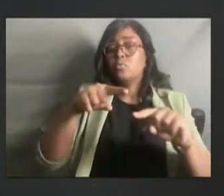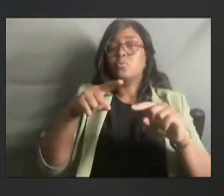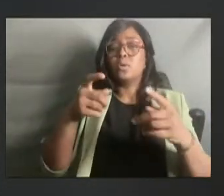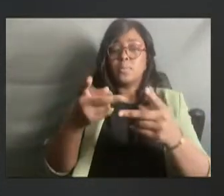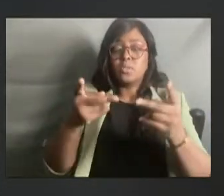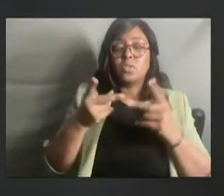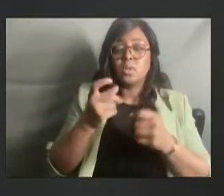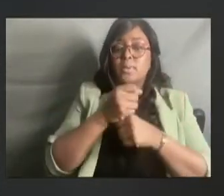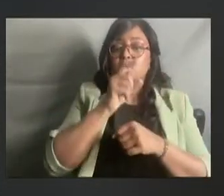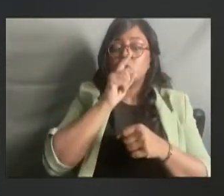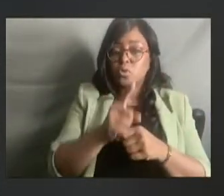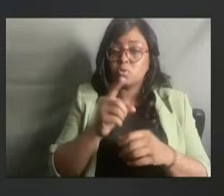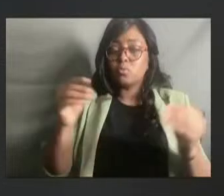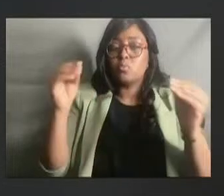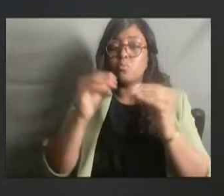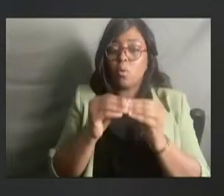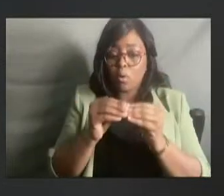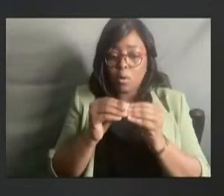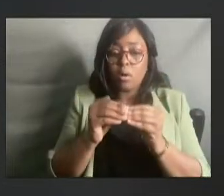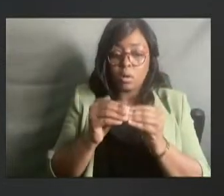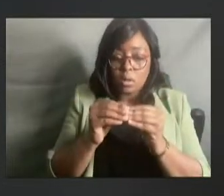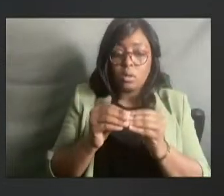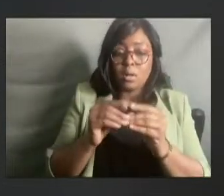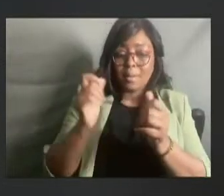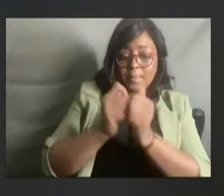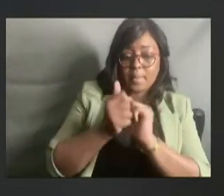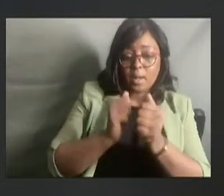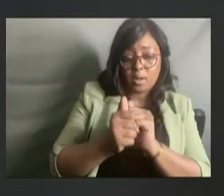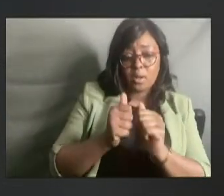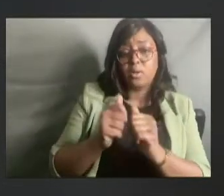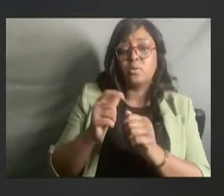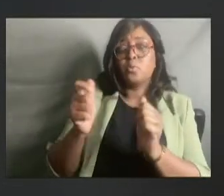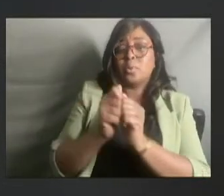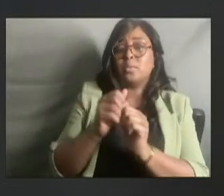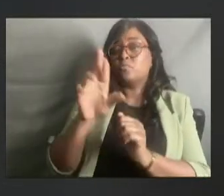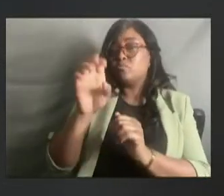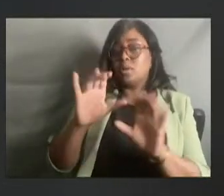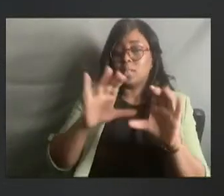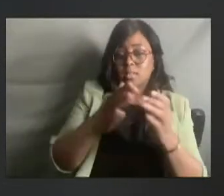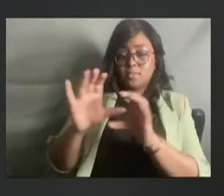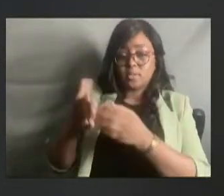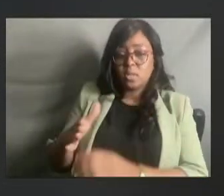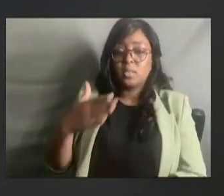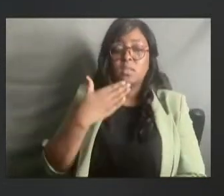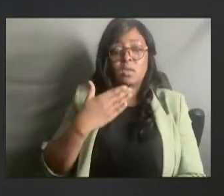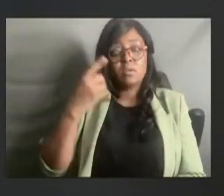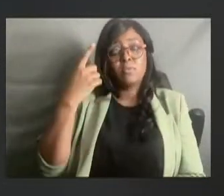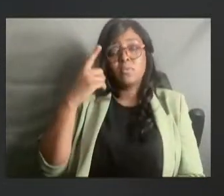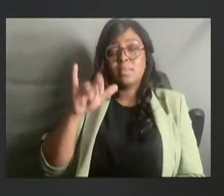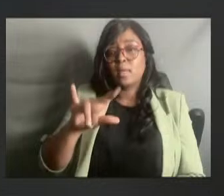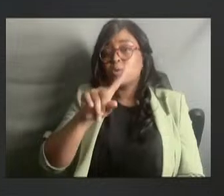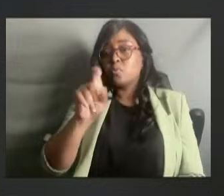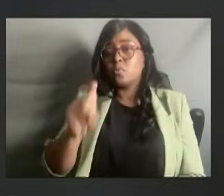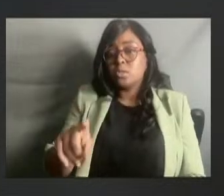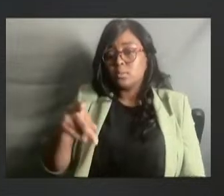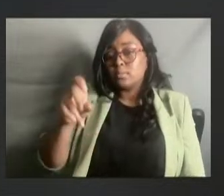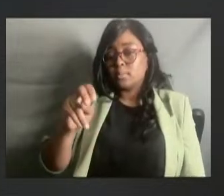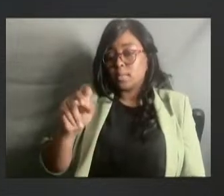those positions. And so making that position more competitive with the reclassification is really important. So thank you